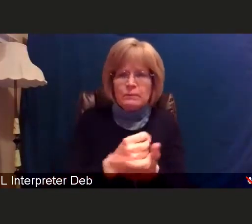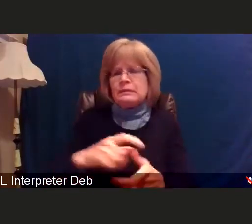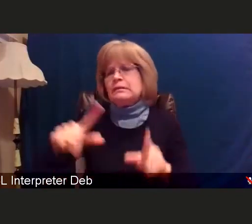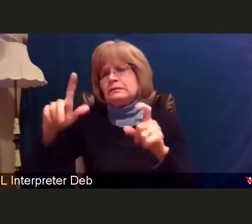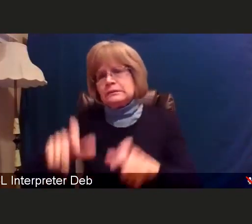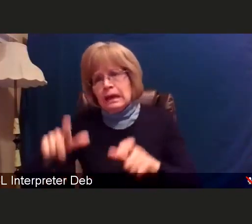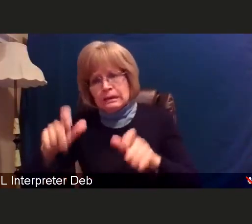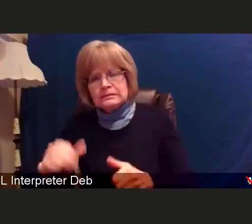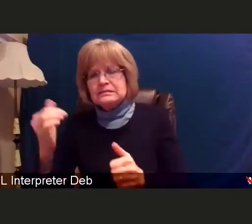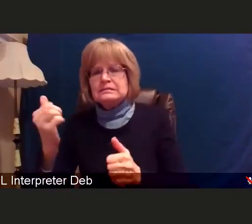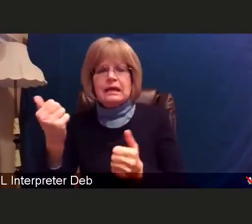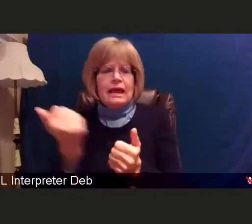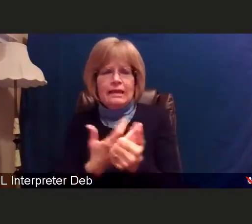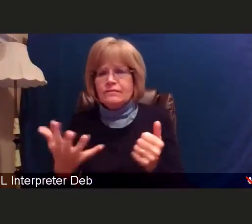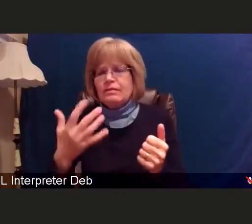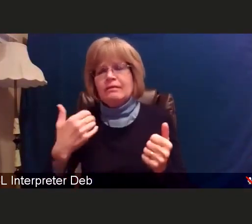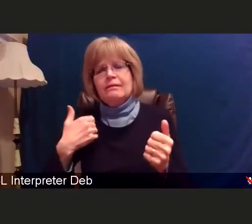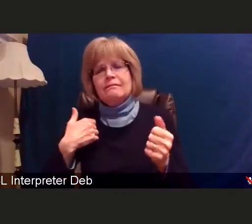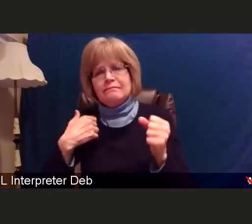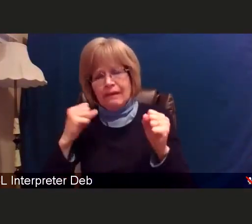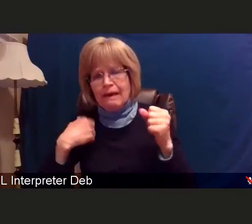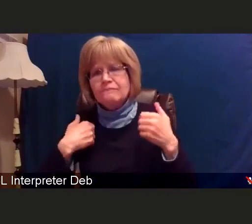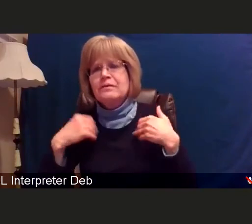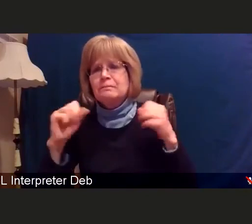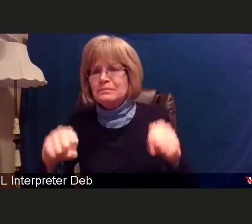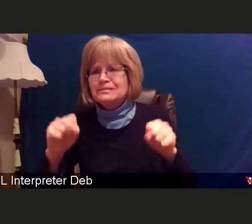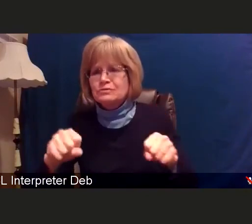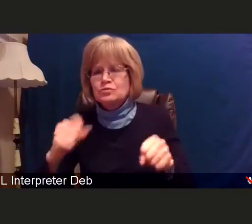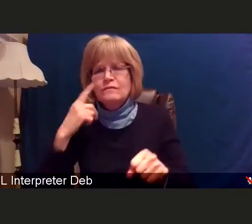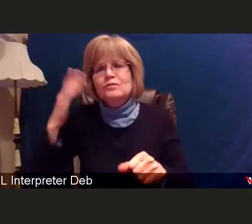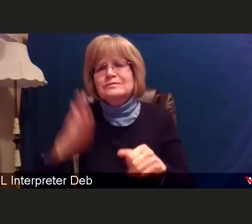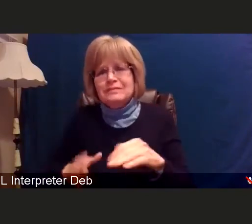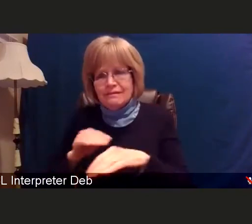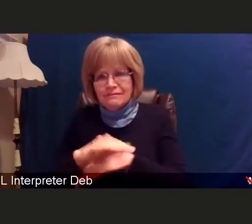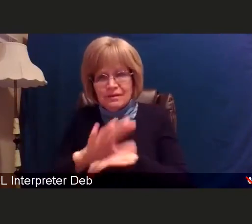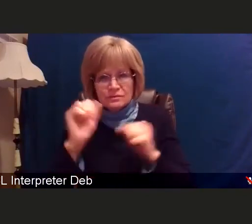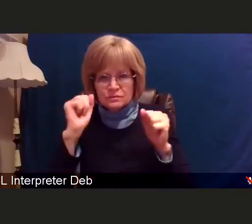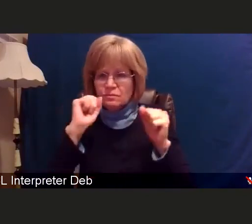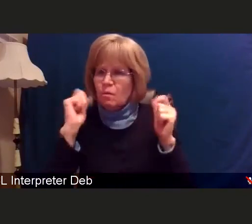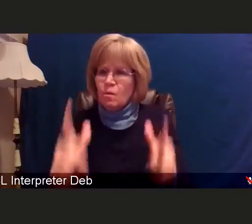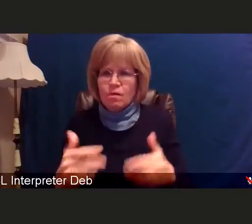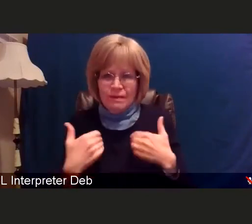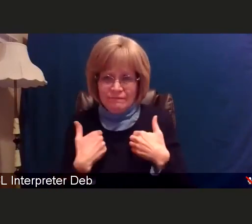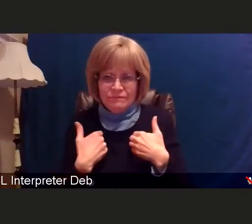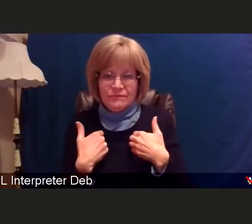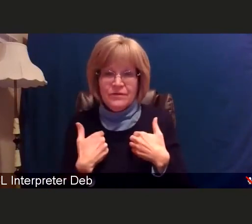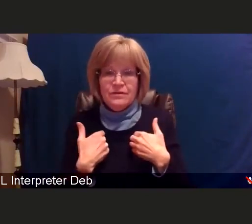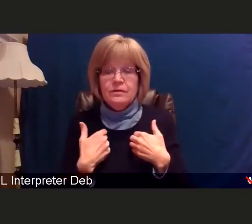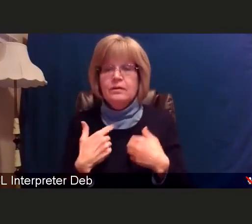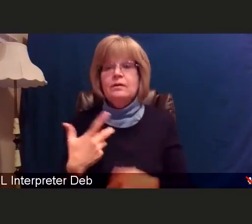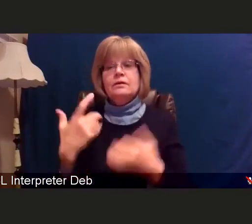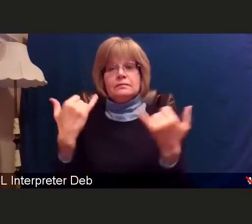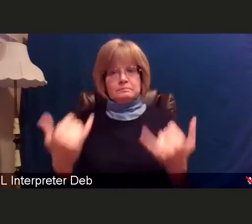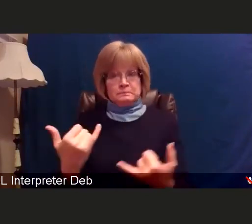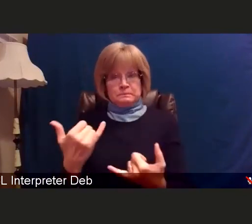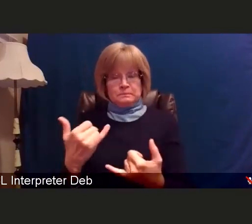has the potential to put, to maybe cause a side effect. The most common side effect of the current COVID-19 vaccines